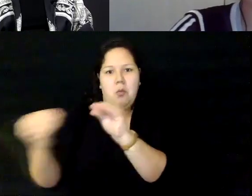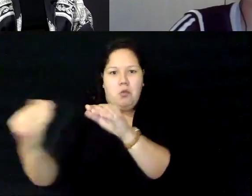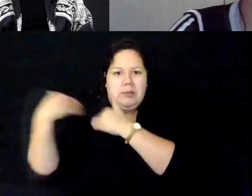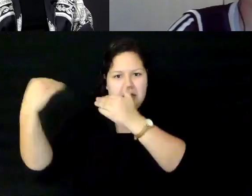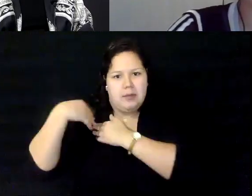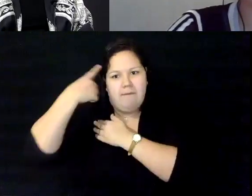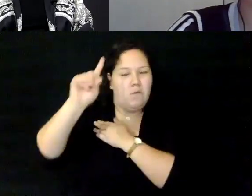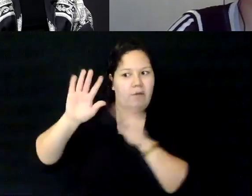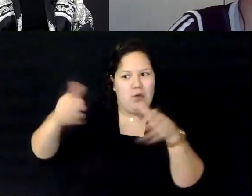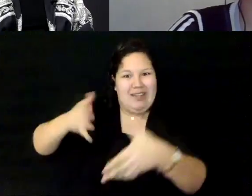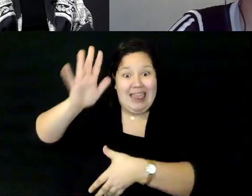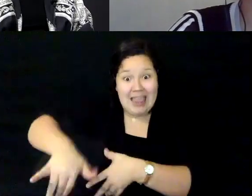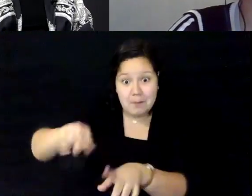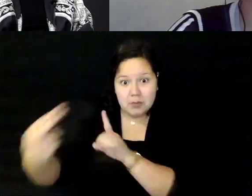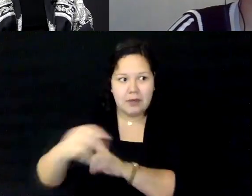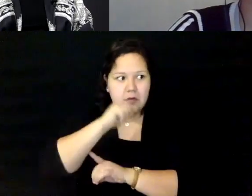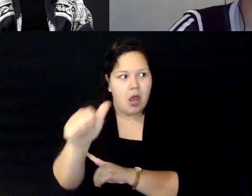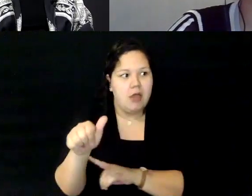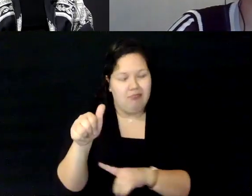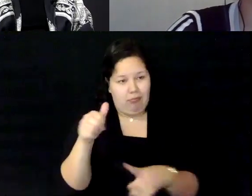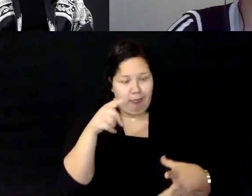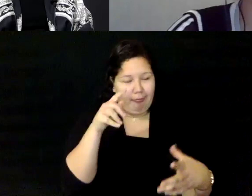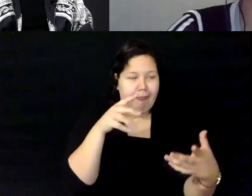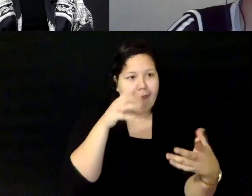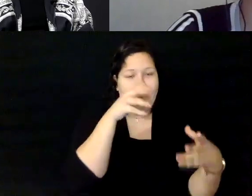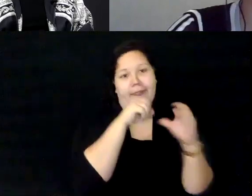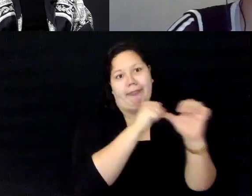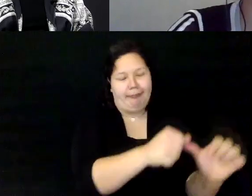you know, that's something that we want to continue participating in and championing.